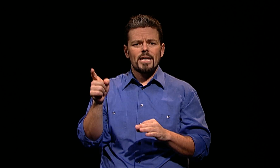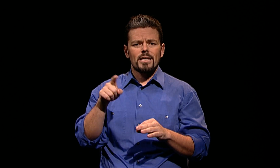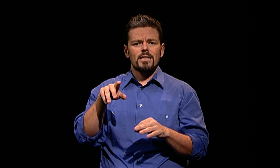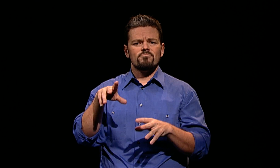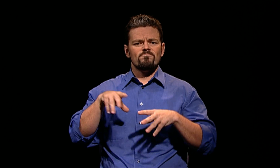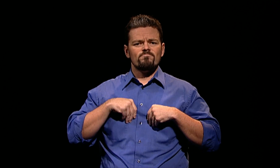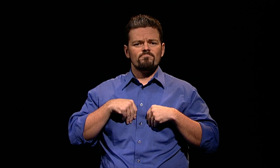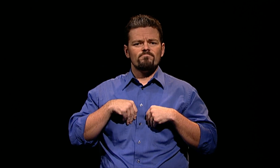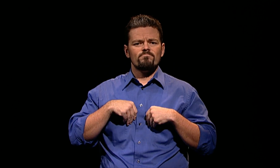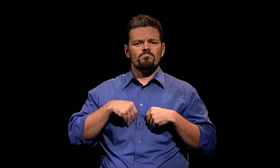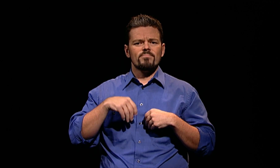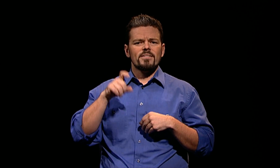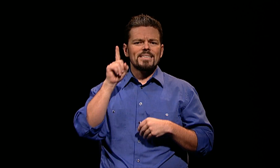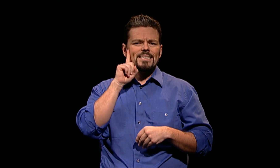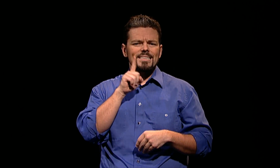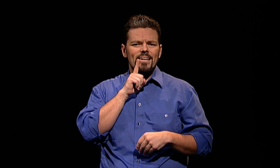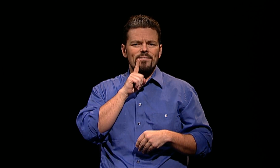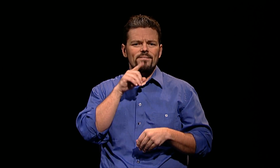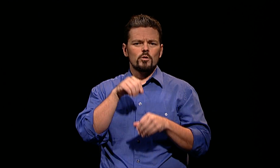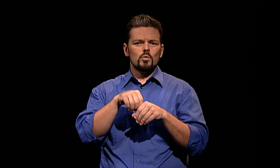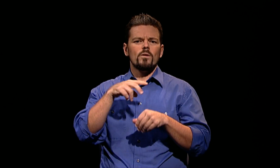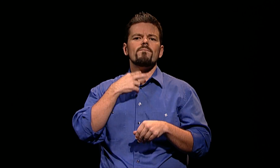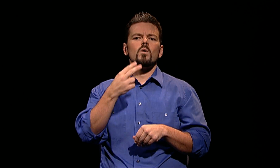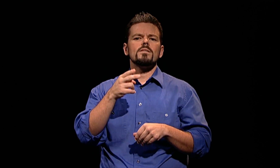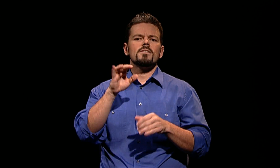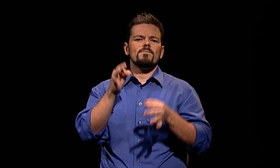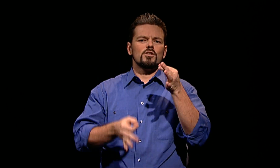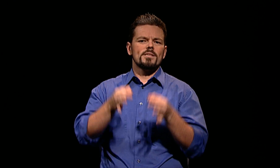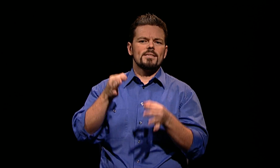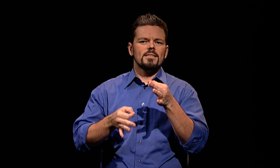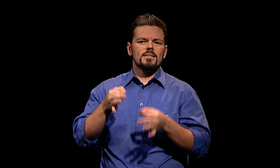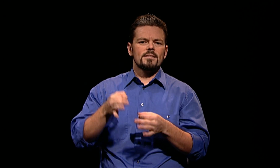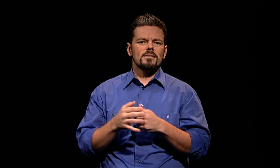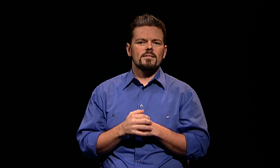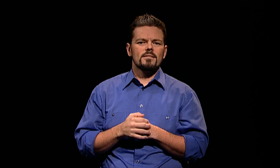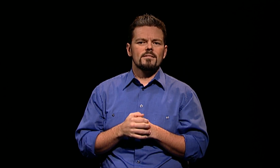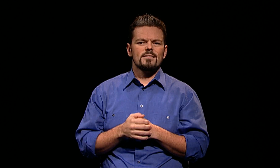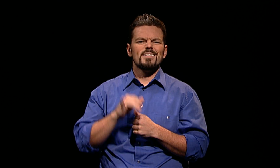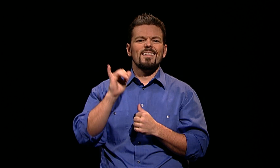THEY TOO HAVE BEEN DEAF TO THE VOICE OF JUSTICE.